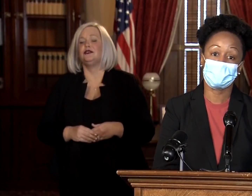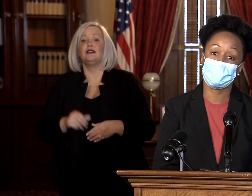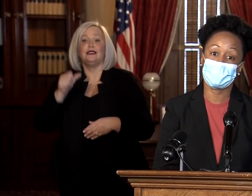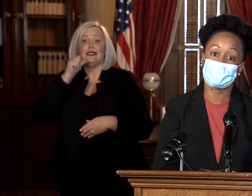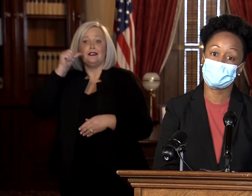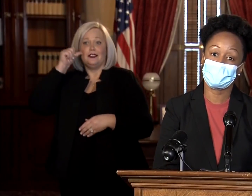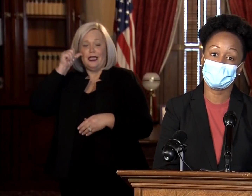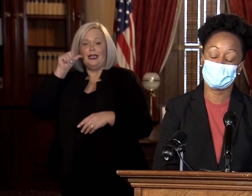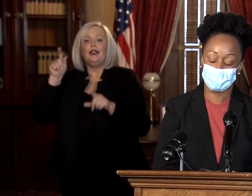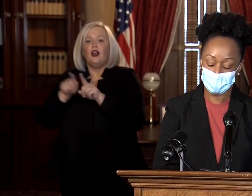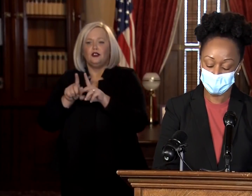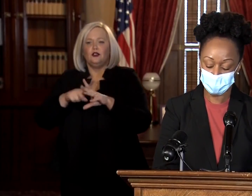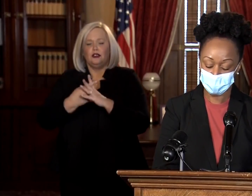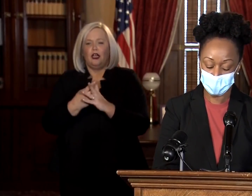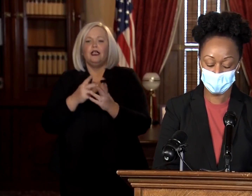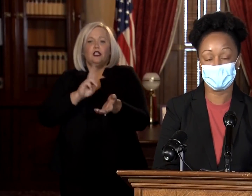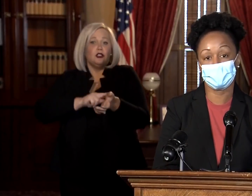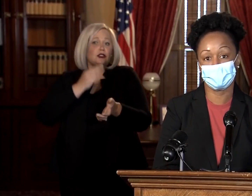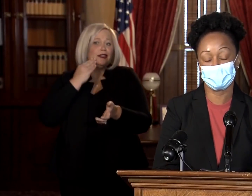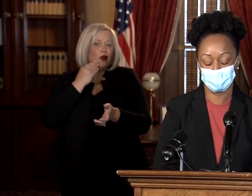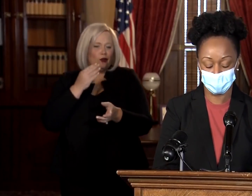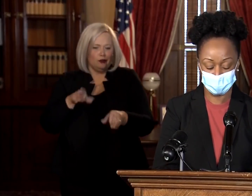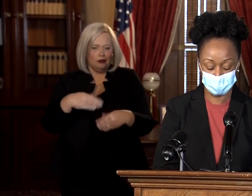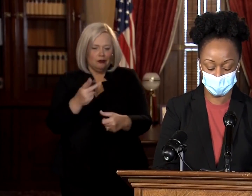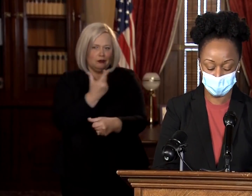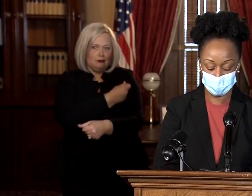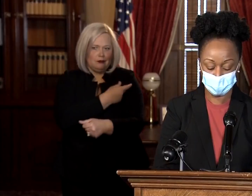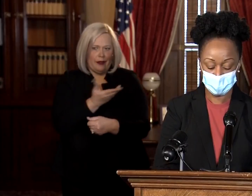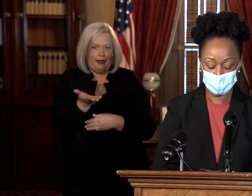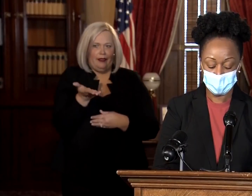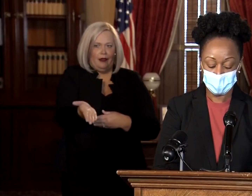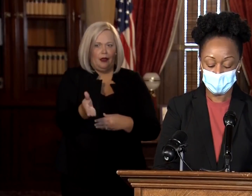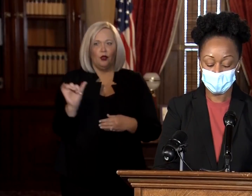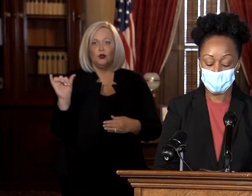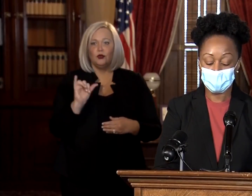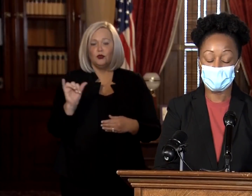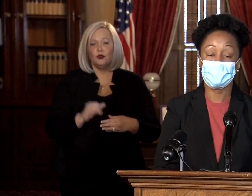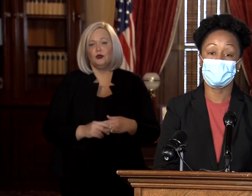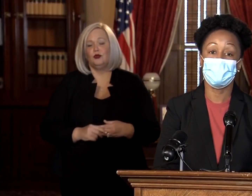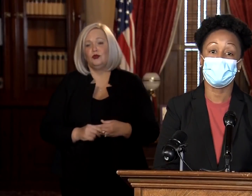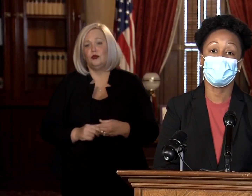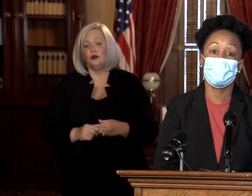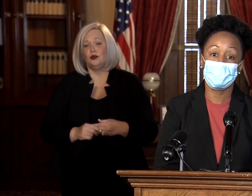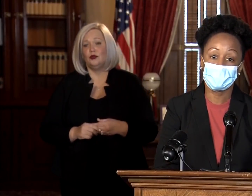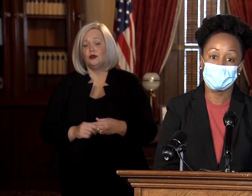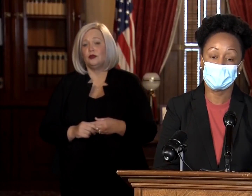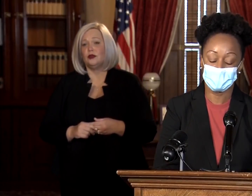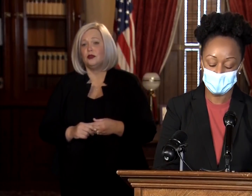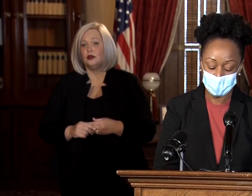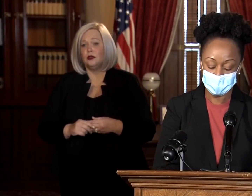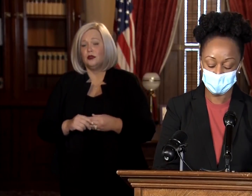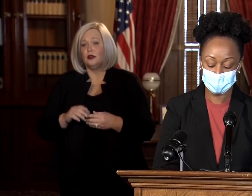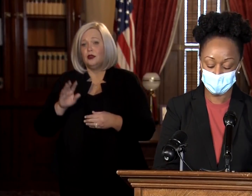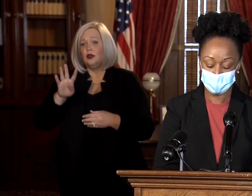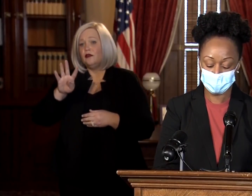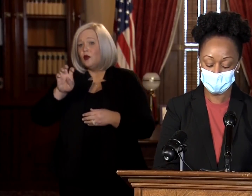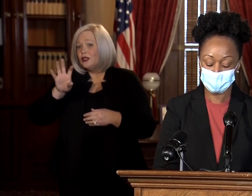71,000 people have already been vaccinated in Michigan. vaccinated in Michigan. Yesterday, we also started